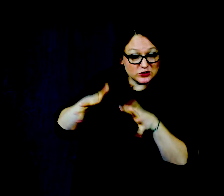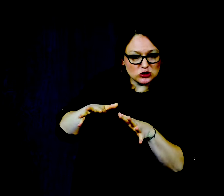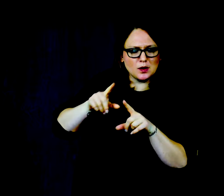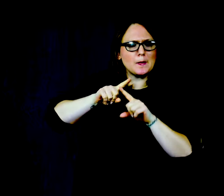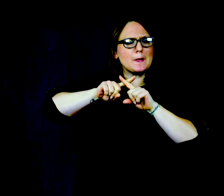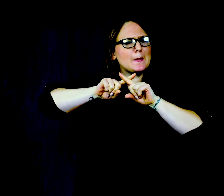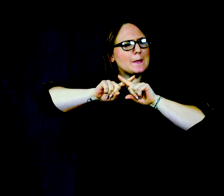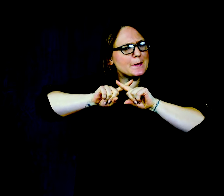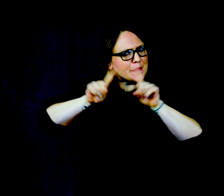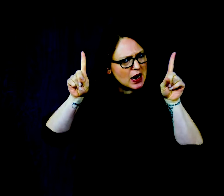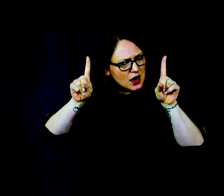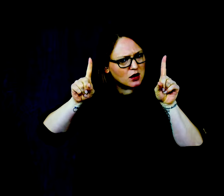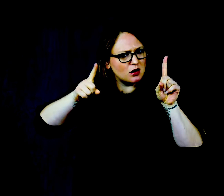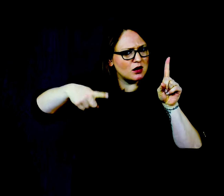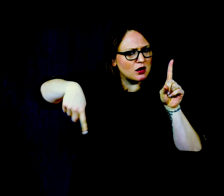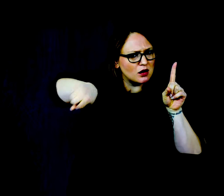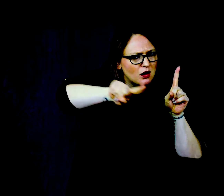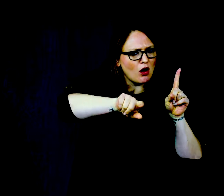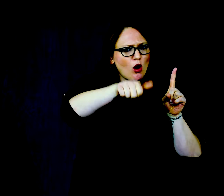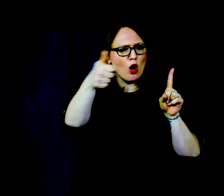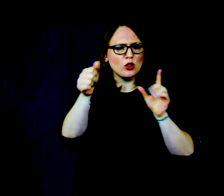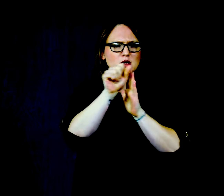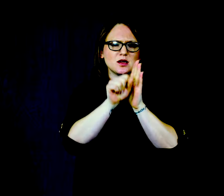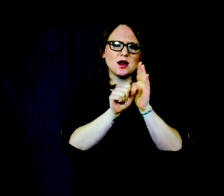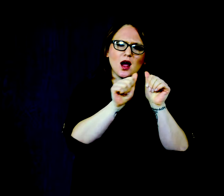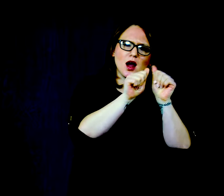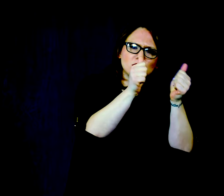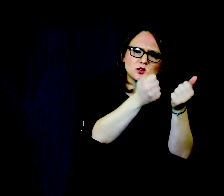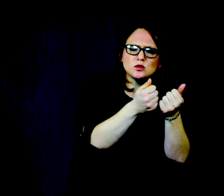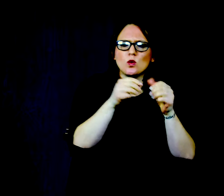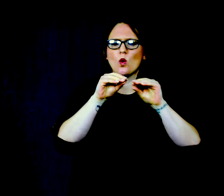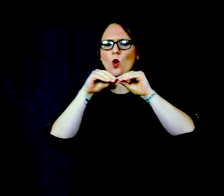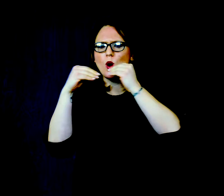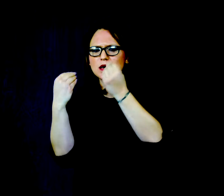we continue to track their results, other state